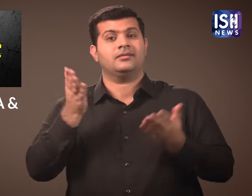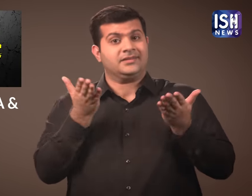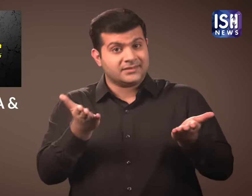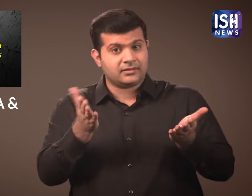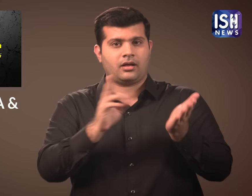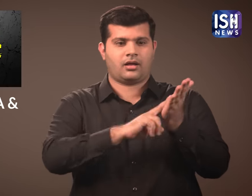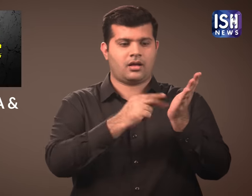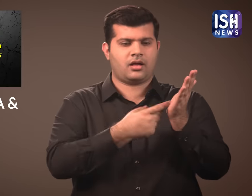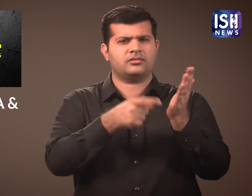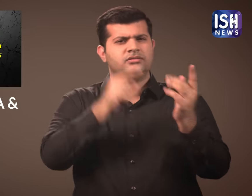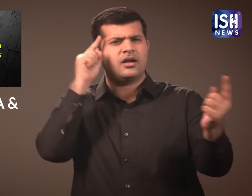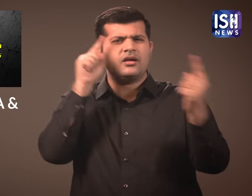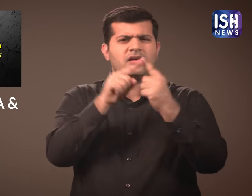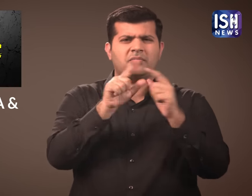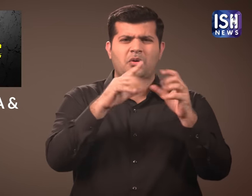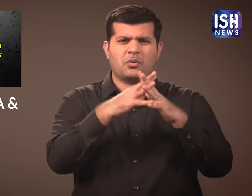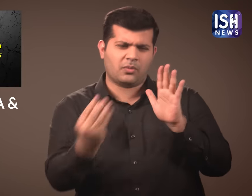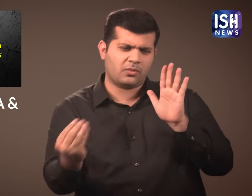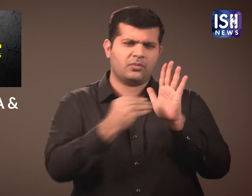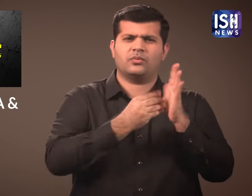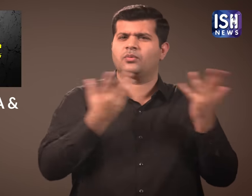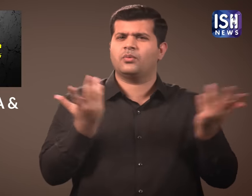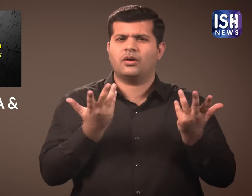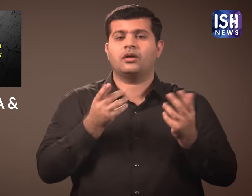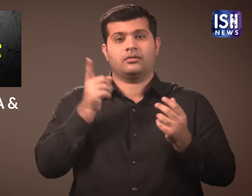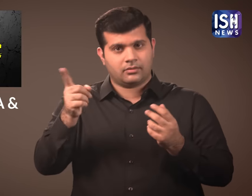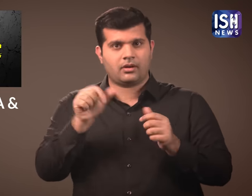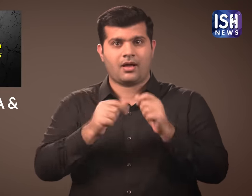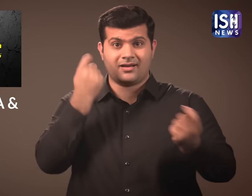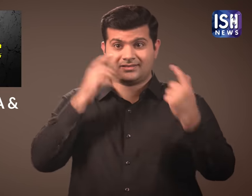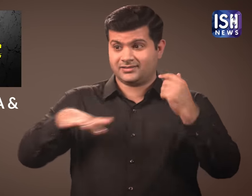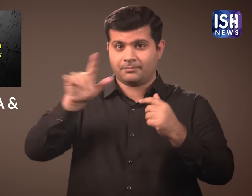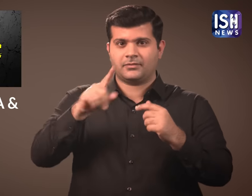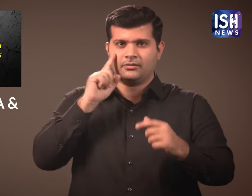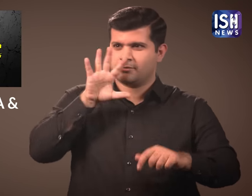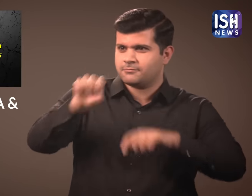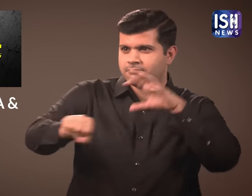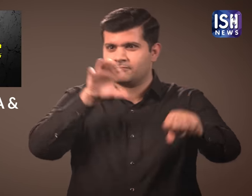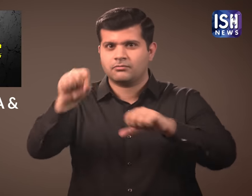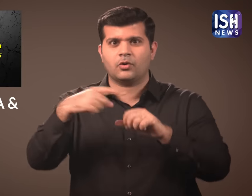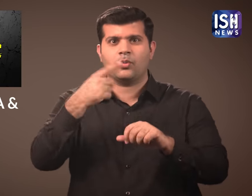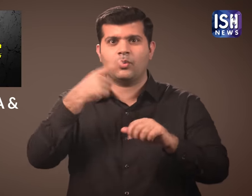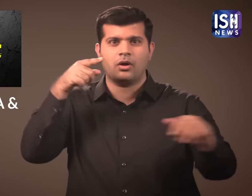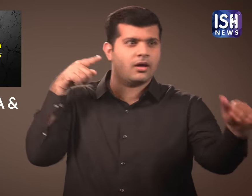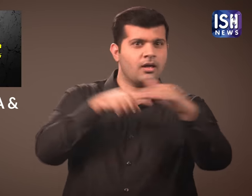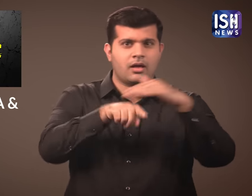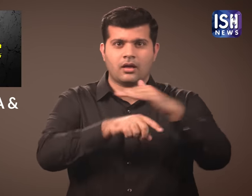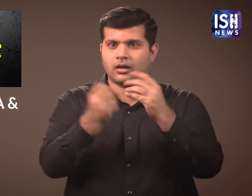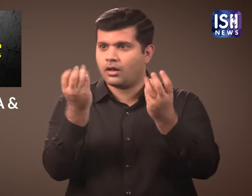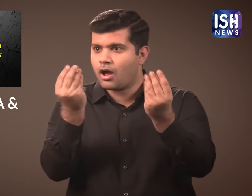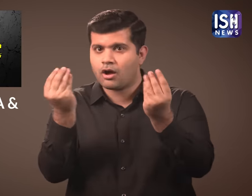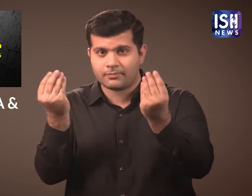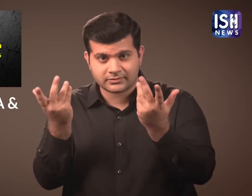The main aim of the NRC in Assam was to identify the number of illegal immigrants in Assam